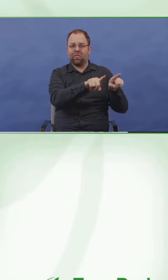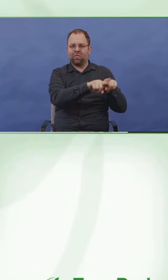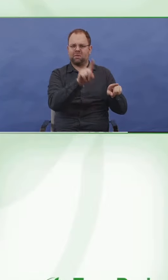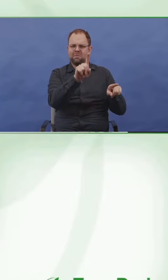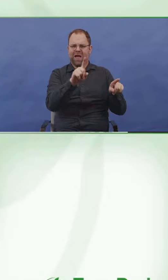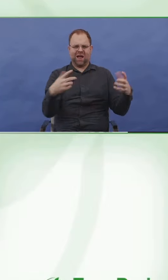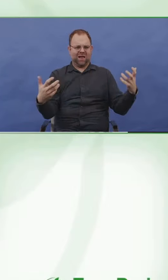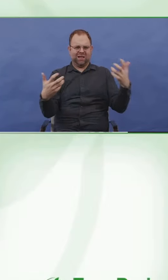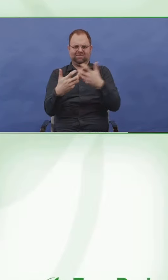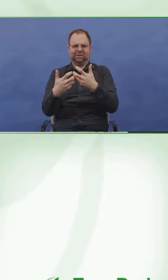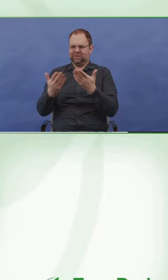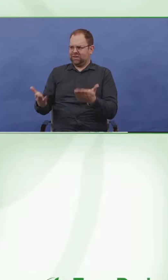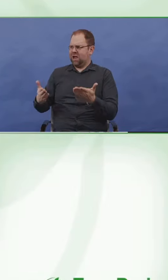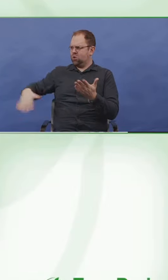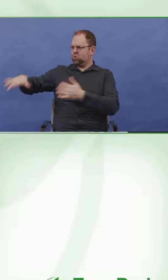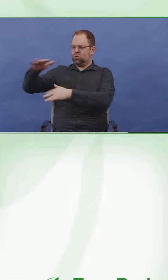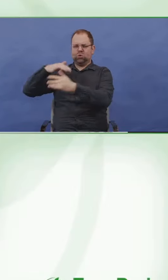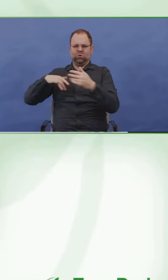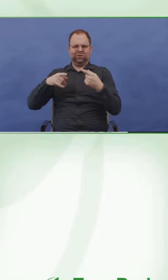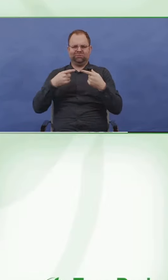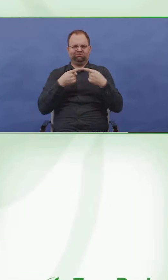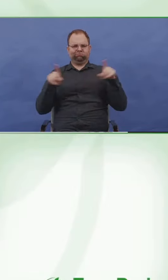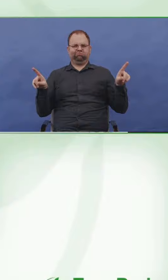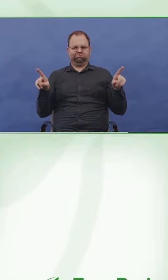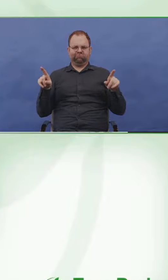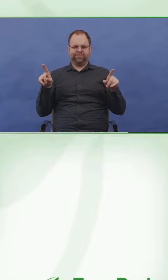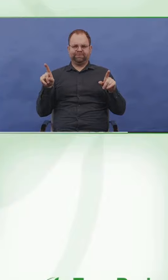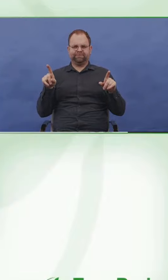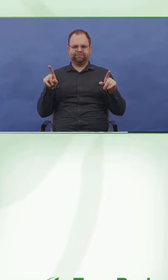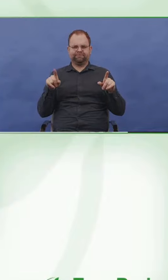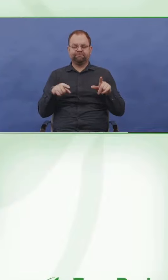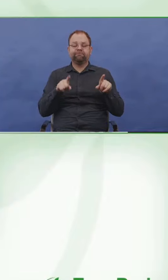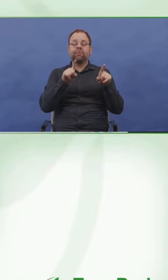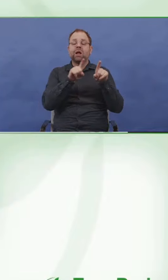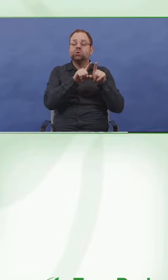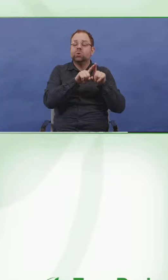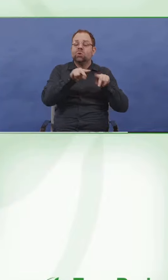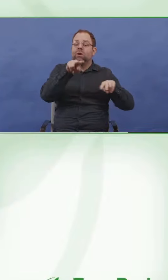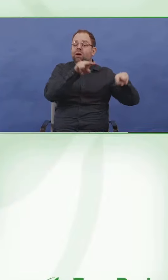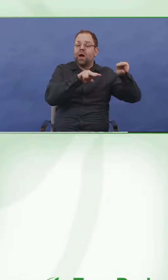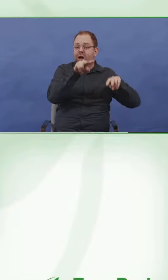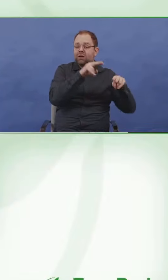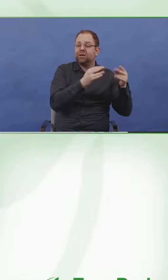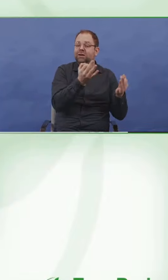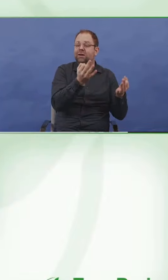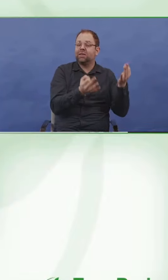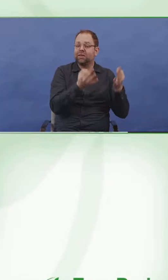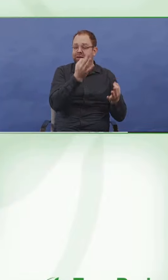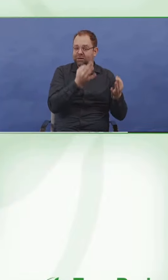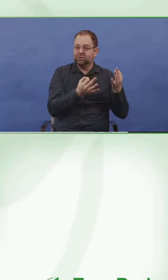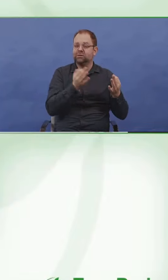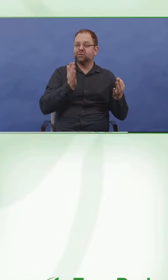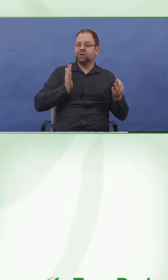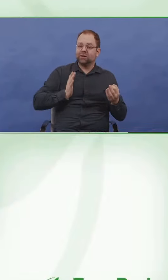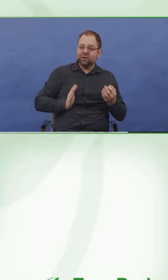Similarly care ethics policewomen in stereotypical roles of